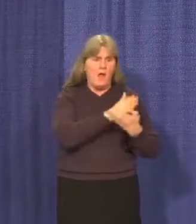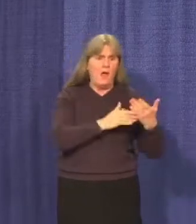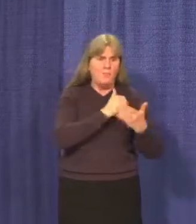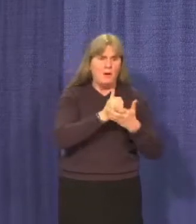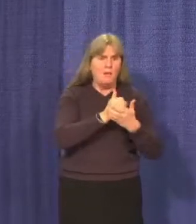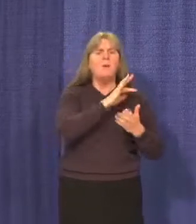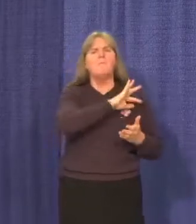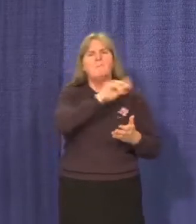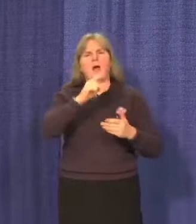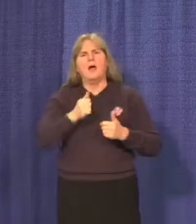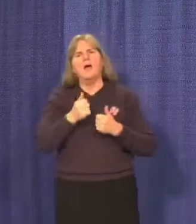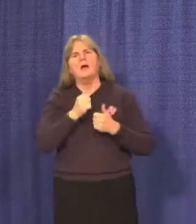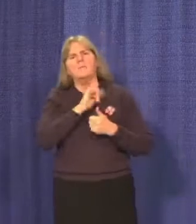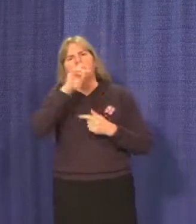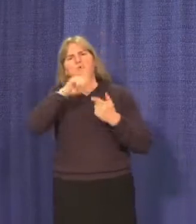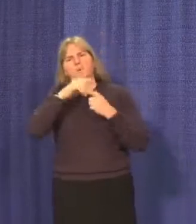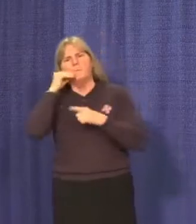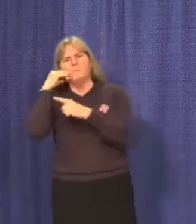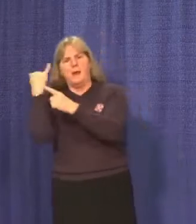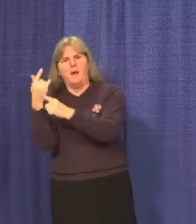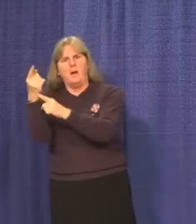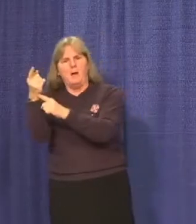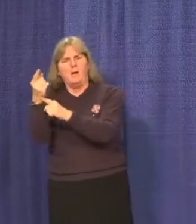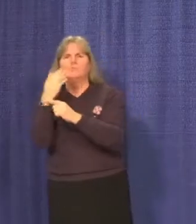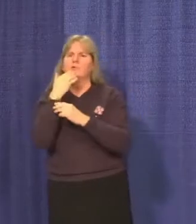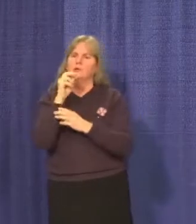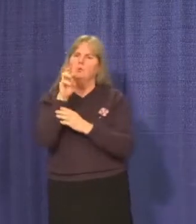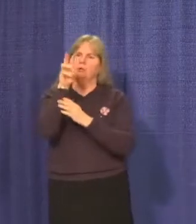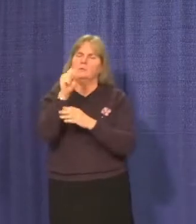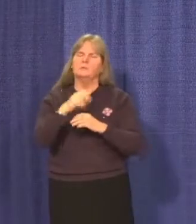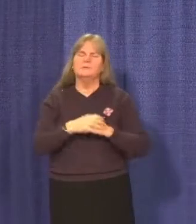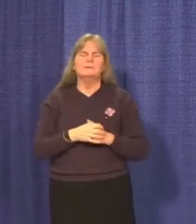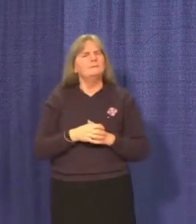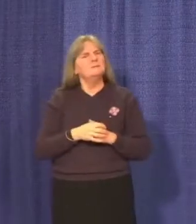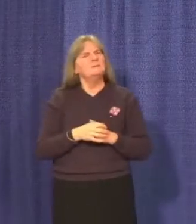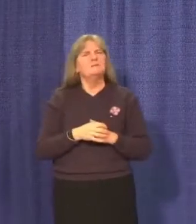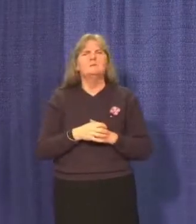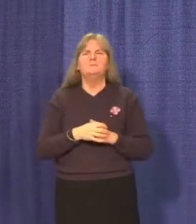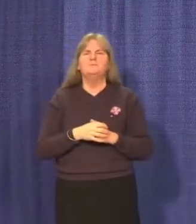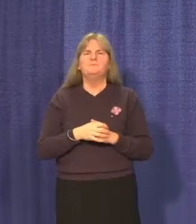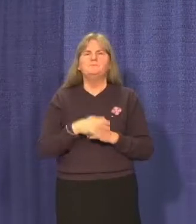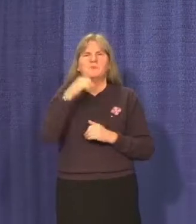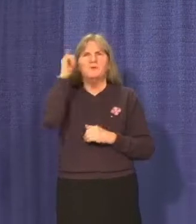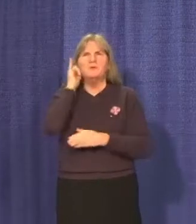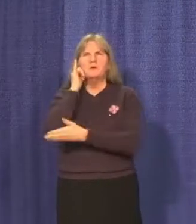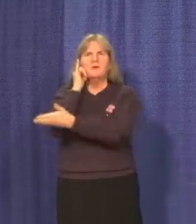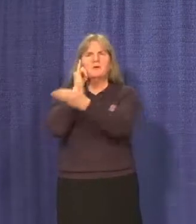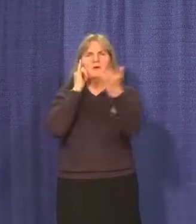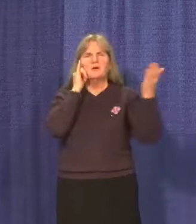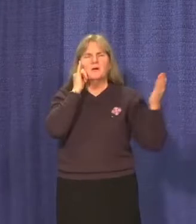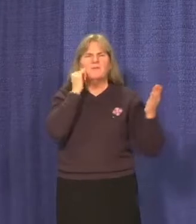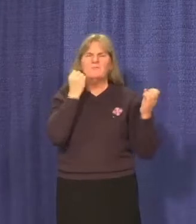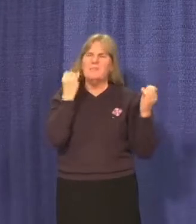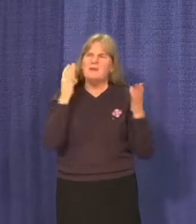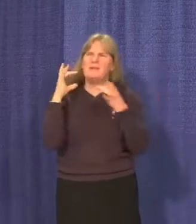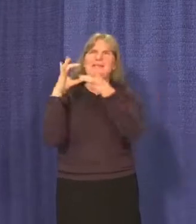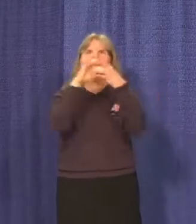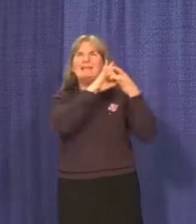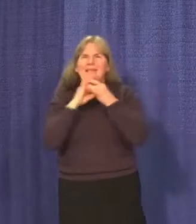residents have now been able to return safely to their homes which is good news. Yukoners share so many